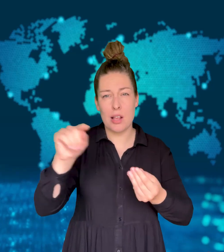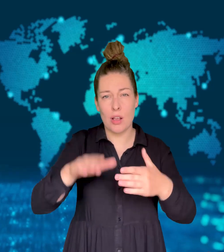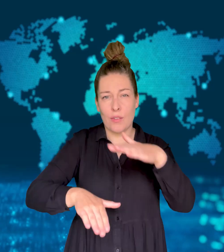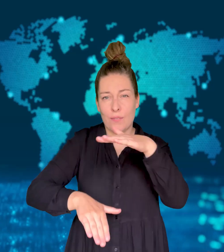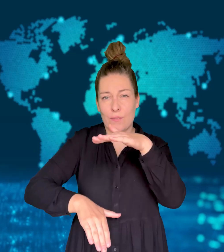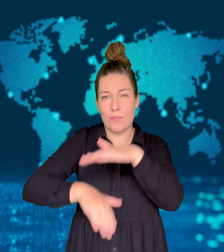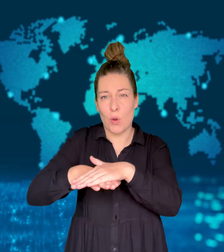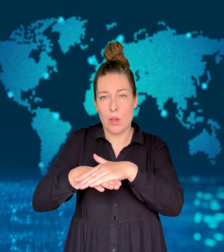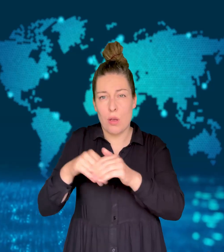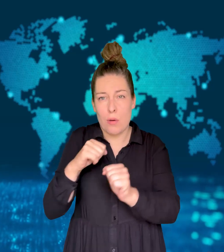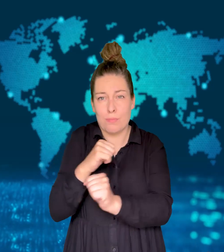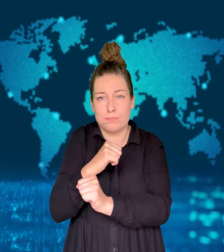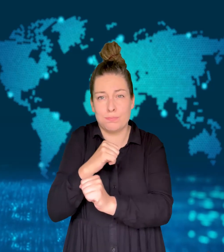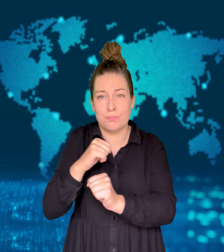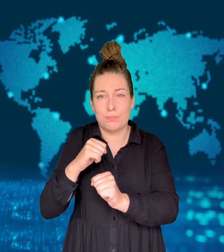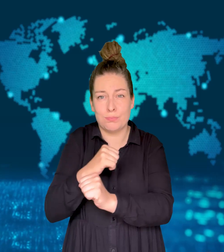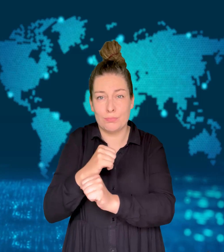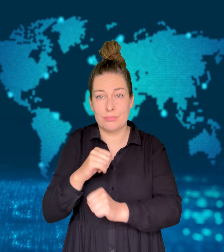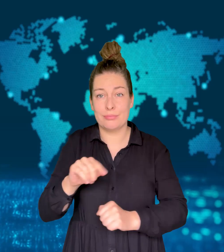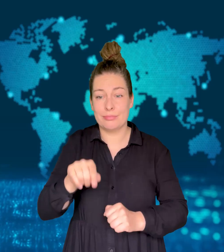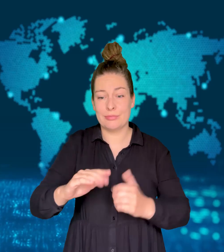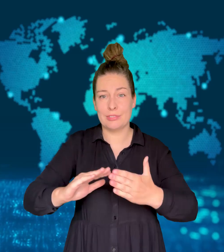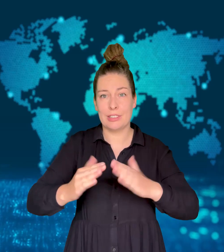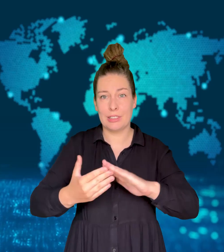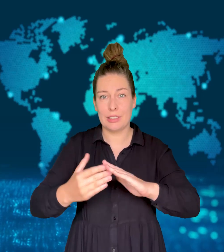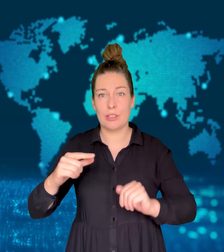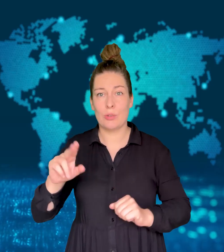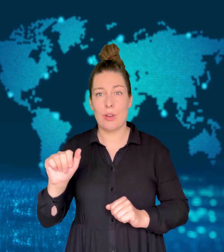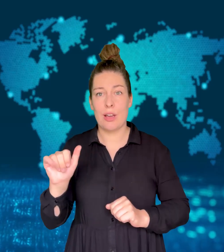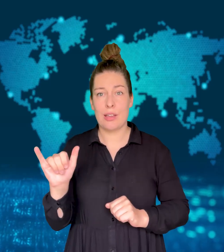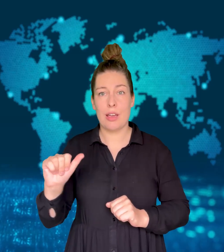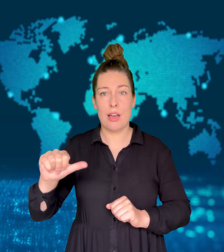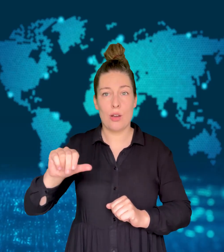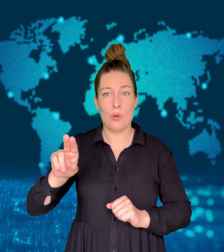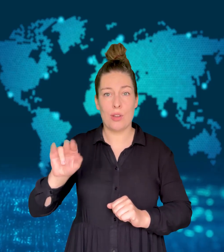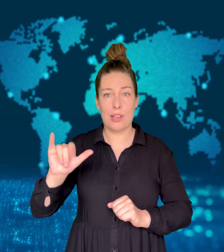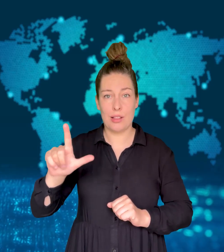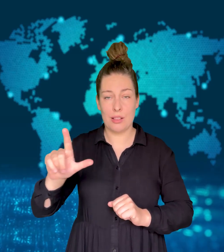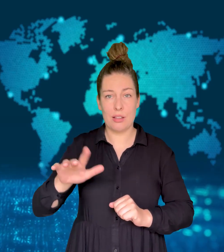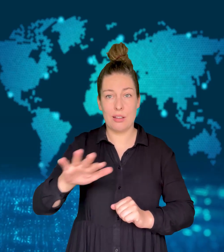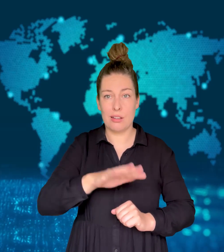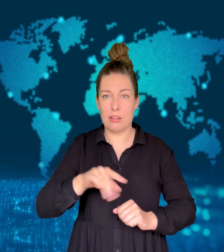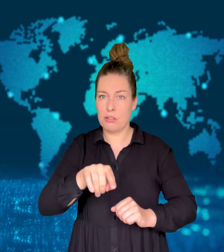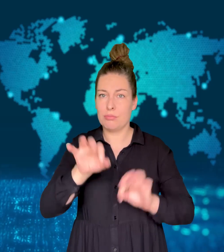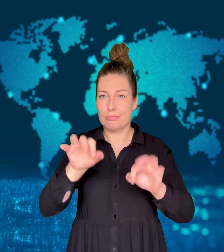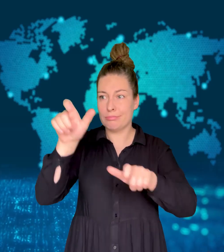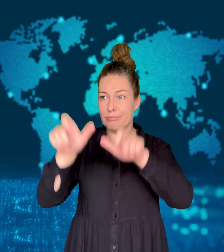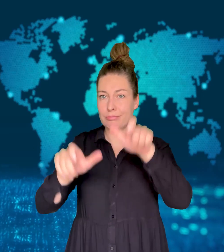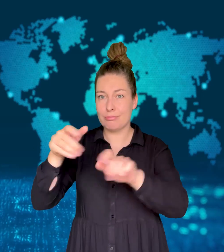The prison in Guayaquil has a capacity of 9,500 inmates, but has housed